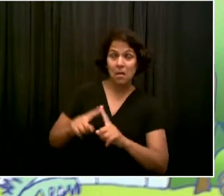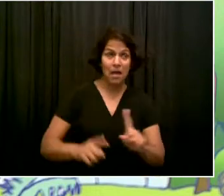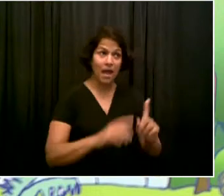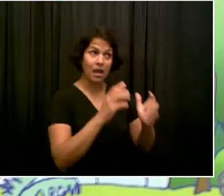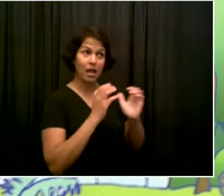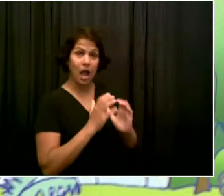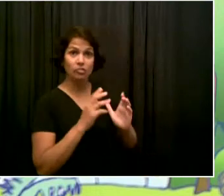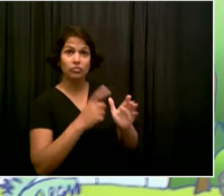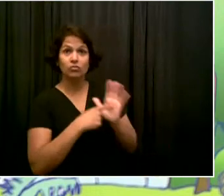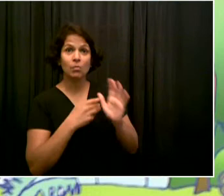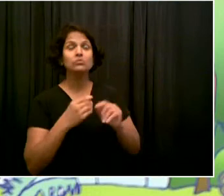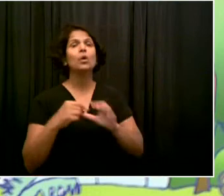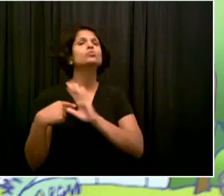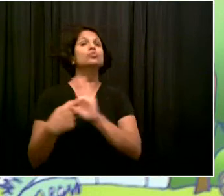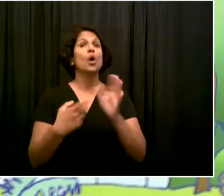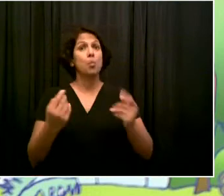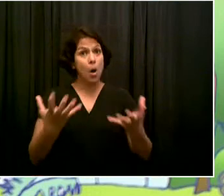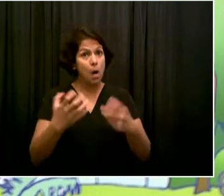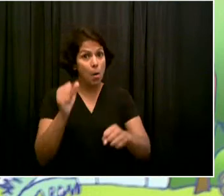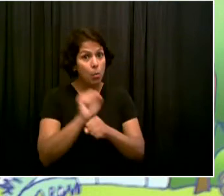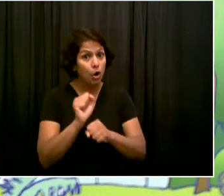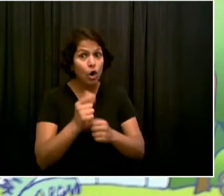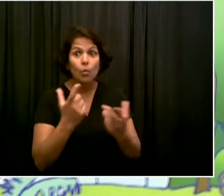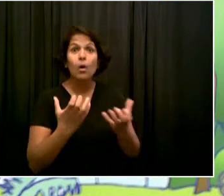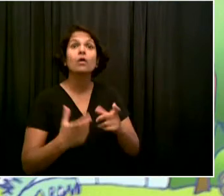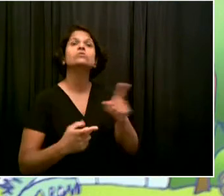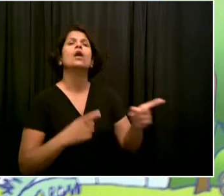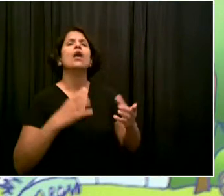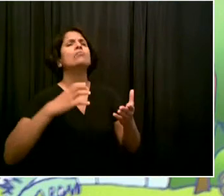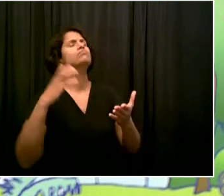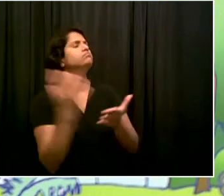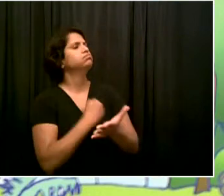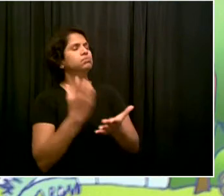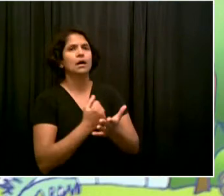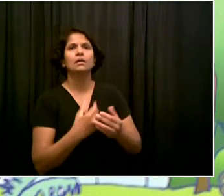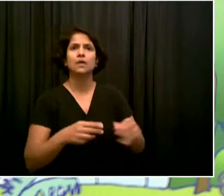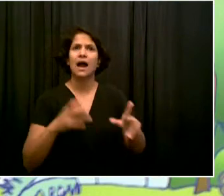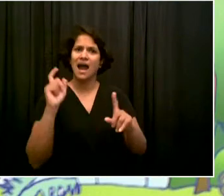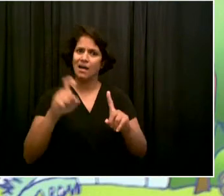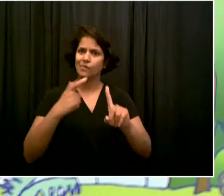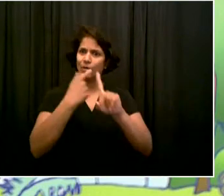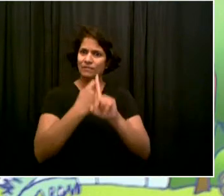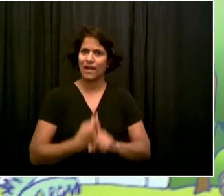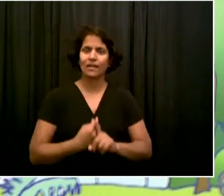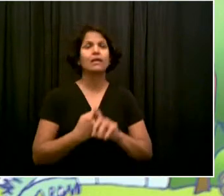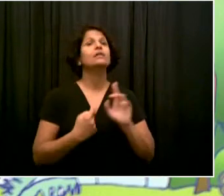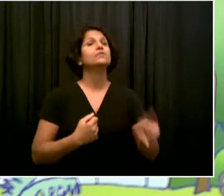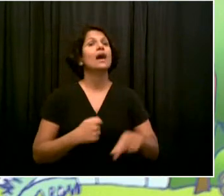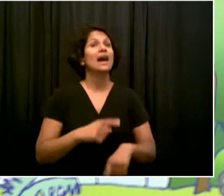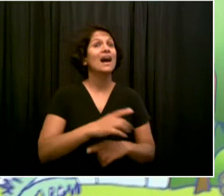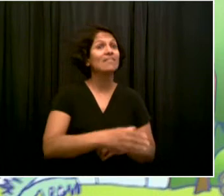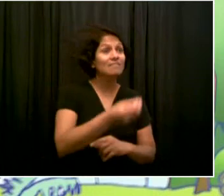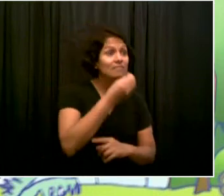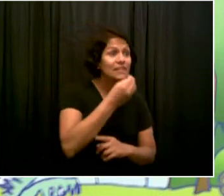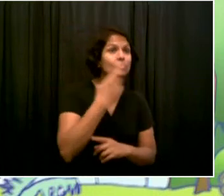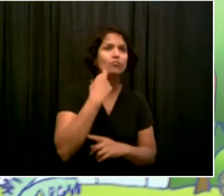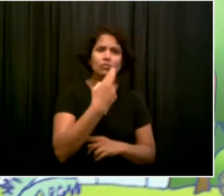IF YOU WANT TO ENJOY RESTAURANTS AND DINE INDOORS, YOU WANT TO WORK IN SOME OF THESE